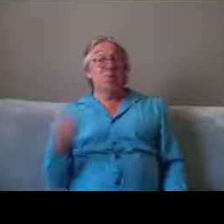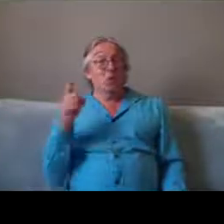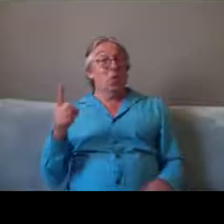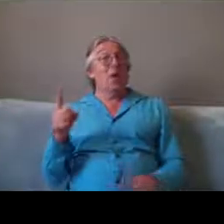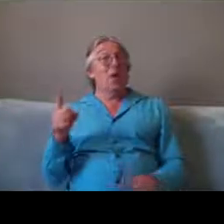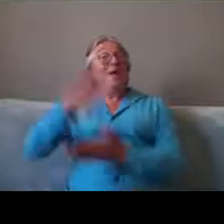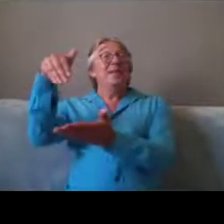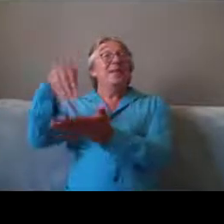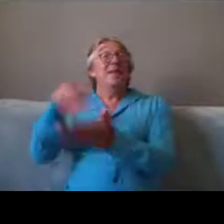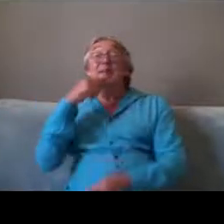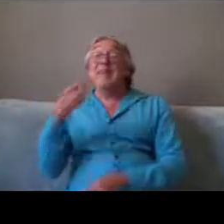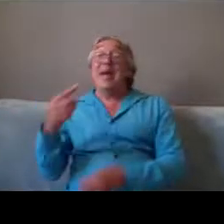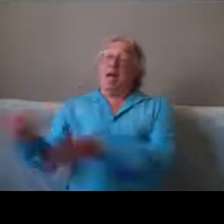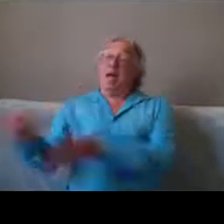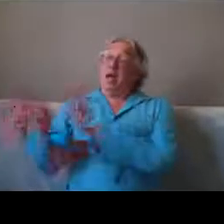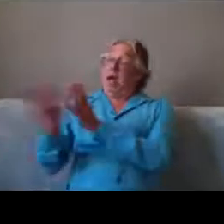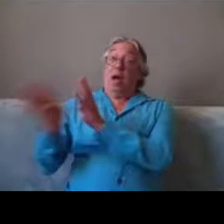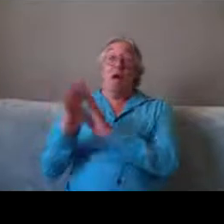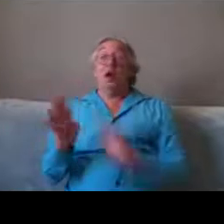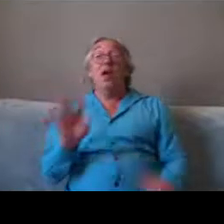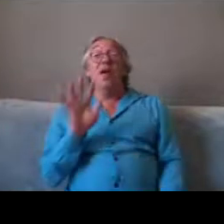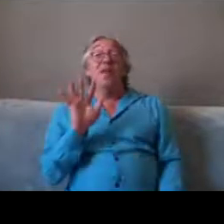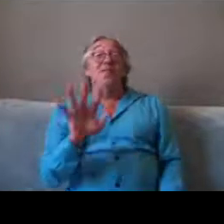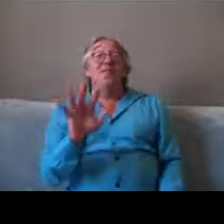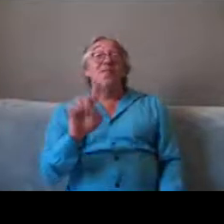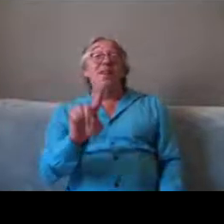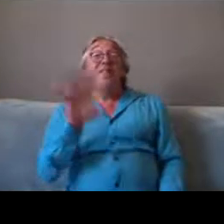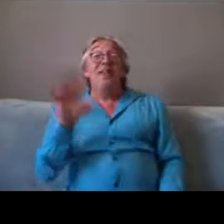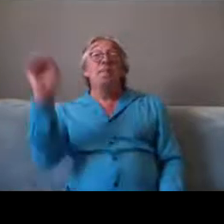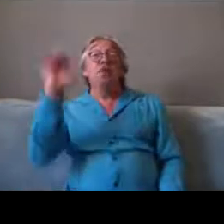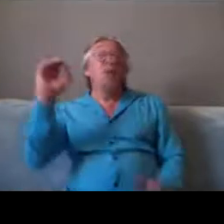So, please, also let me know if I am talking too fast